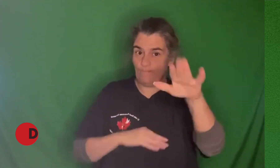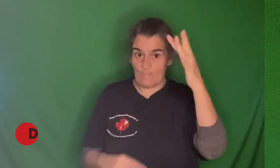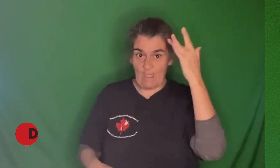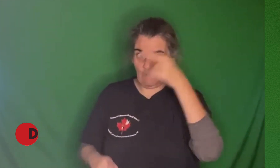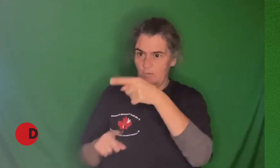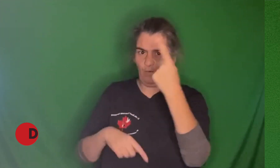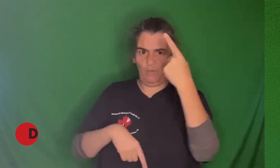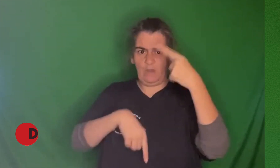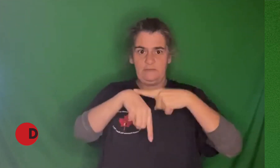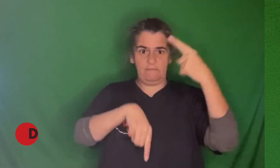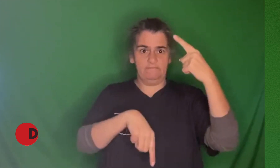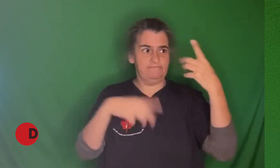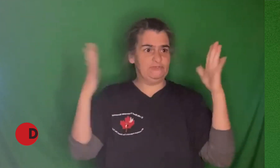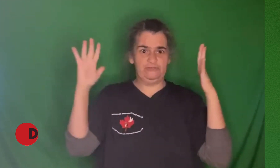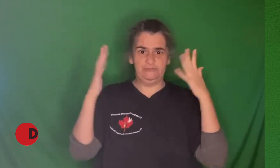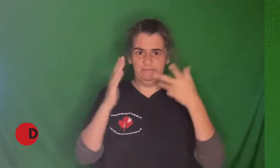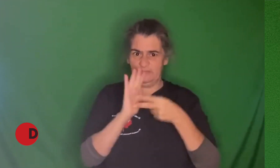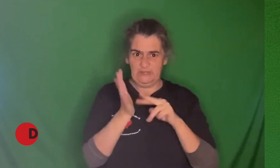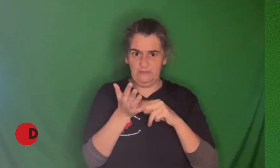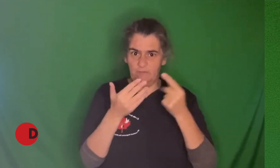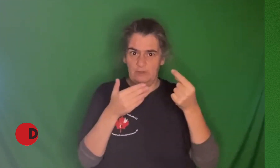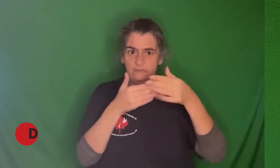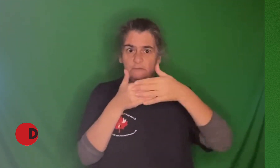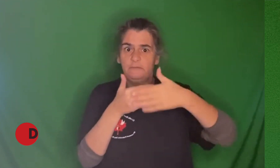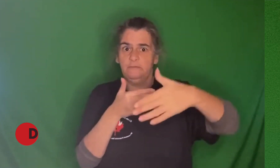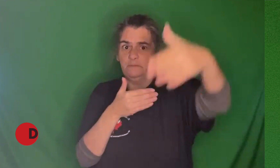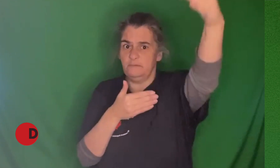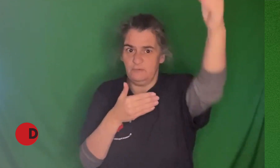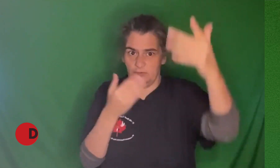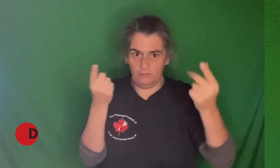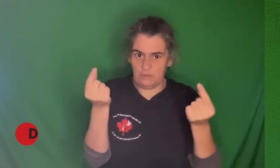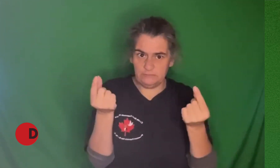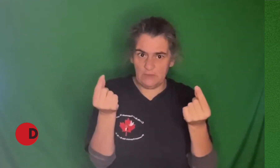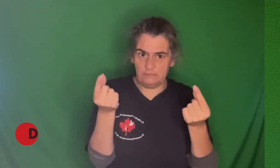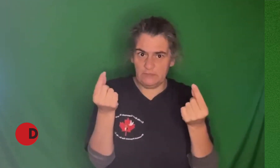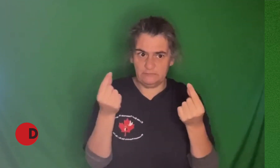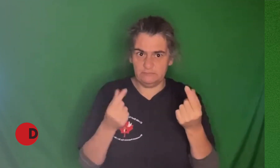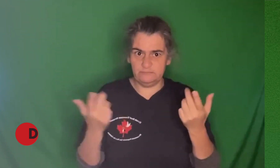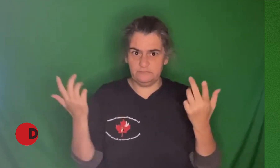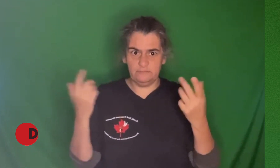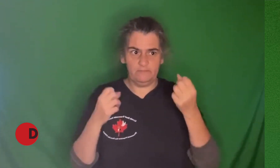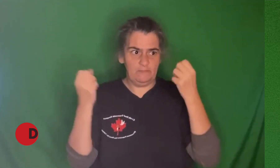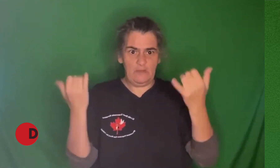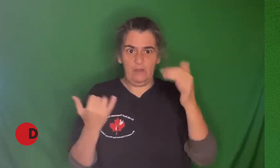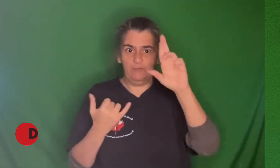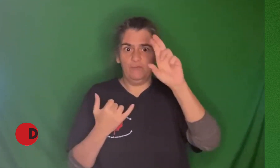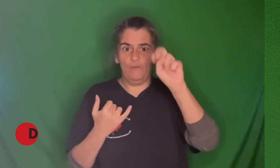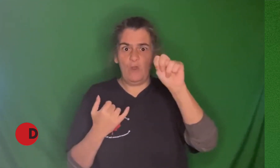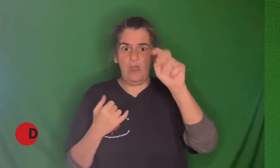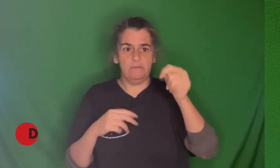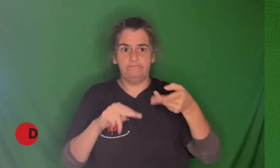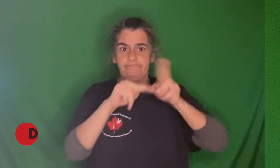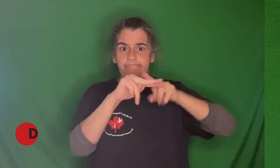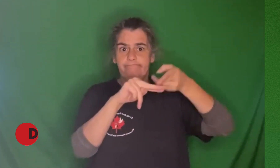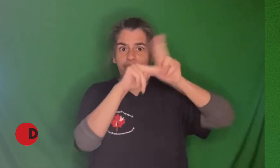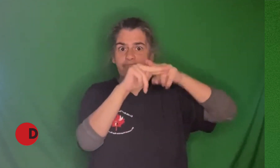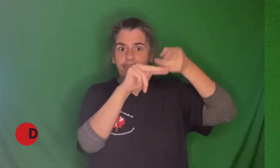not satisfied because it is one-time only. What about going forward?